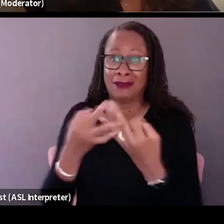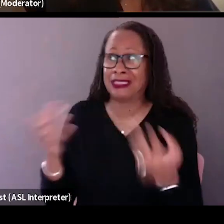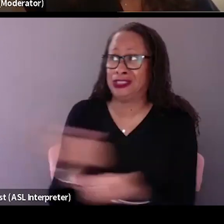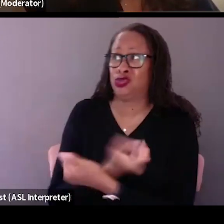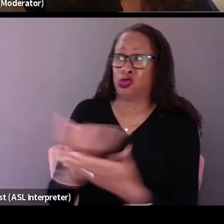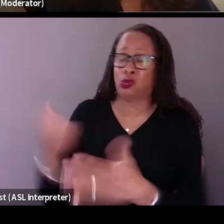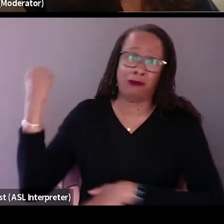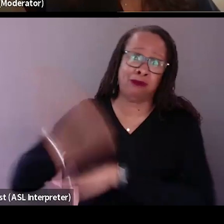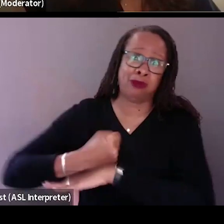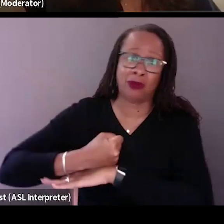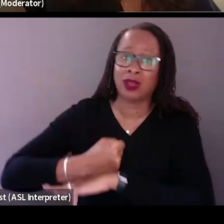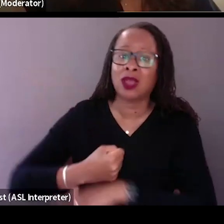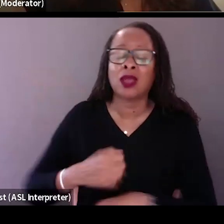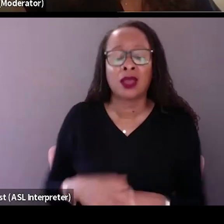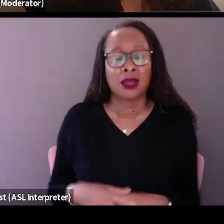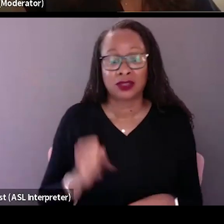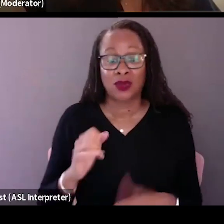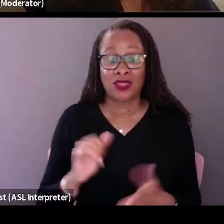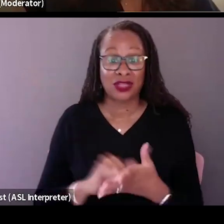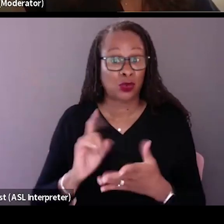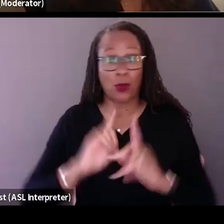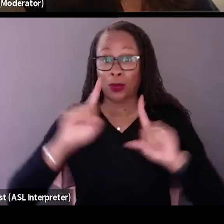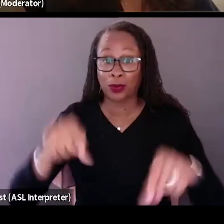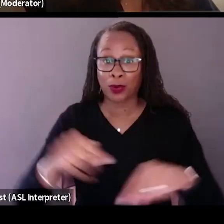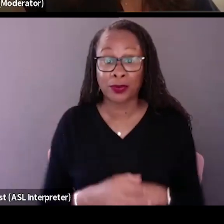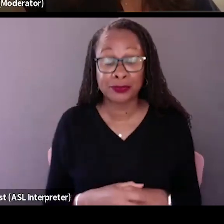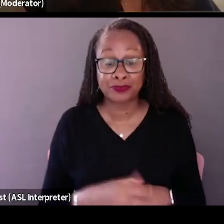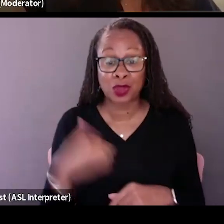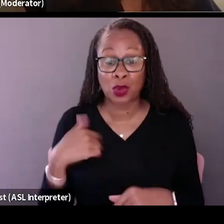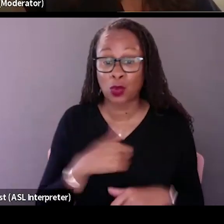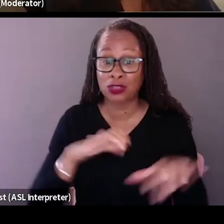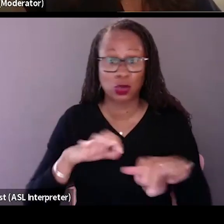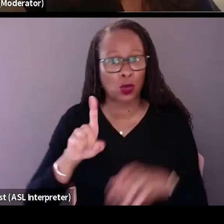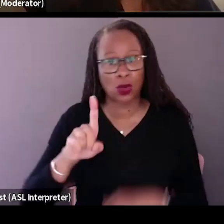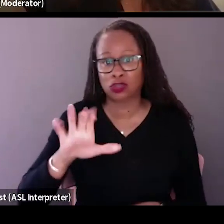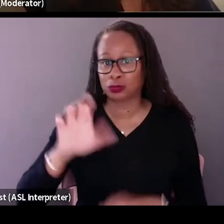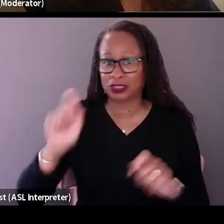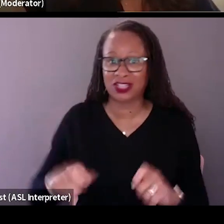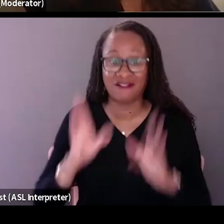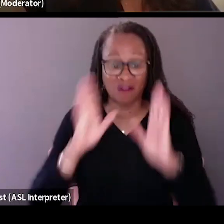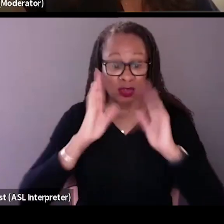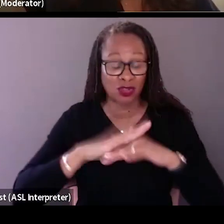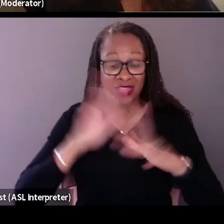That was where we were going. We were doing that 100%, but even when we were watching the trial